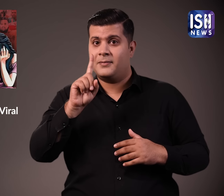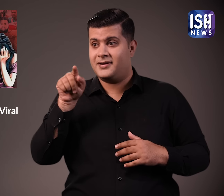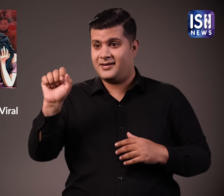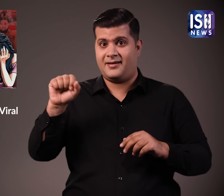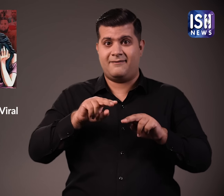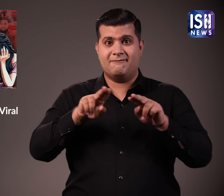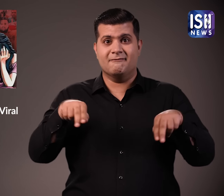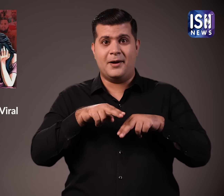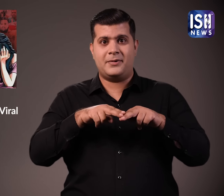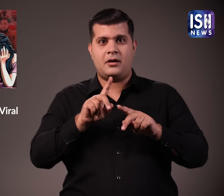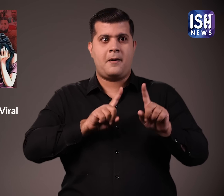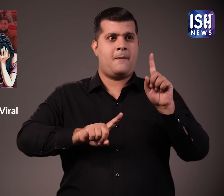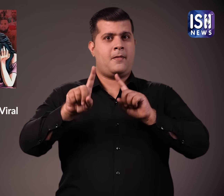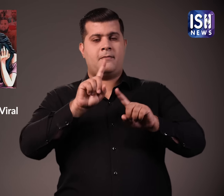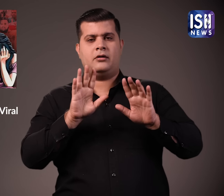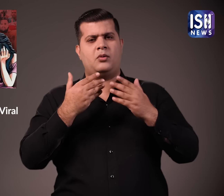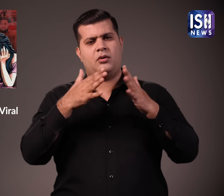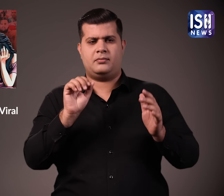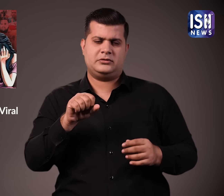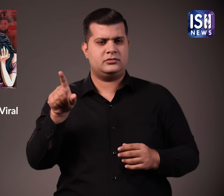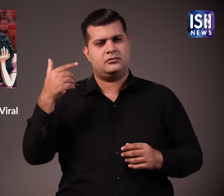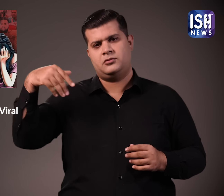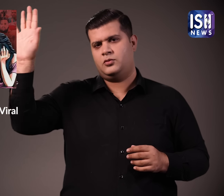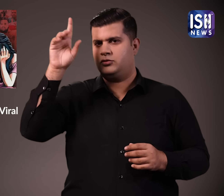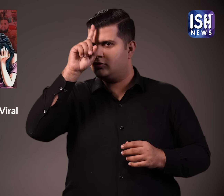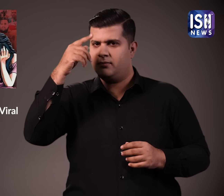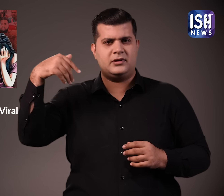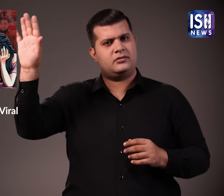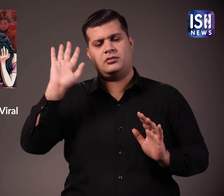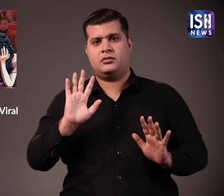His family did not give any excuses and admitted that Prajwal flew to Germany.